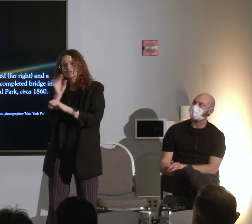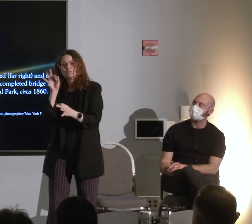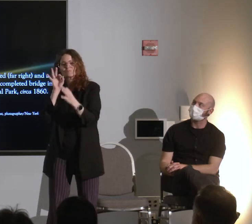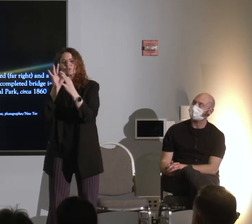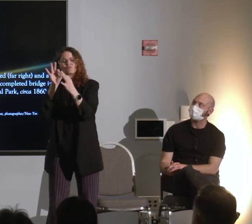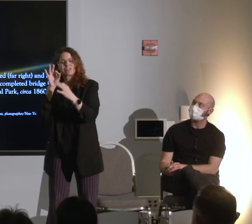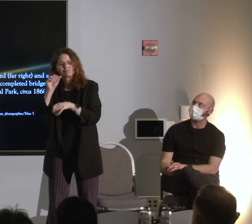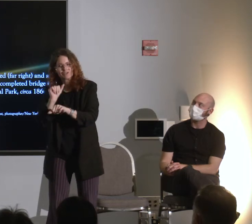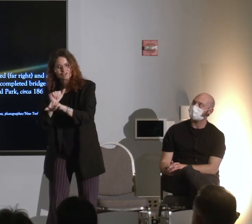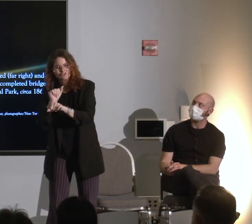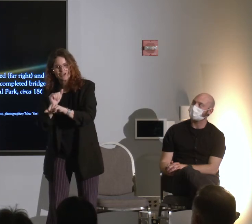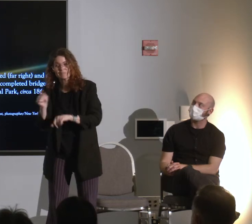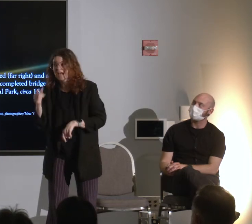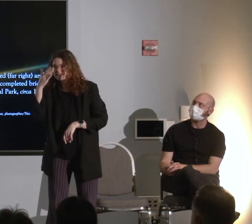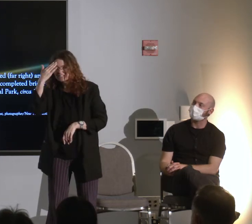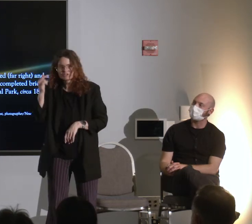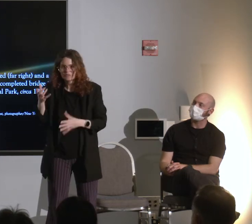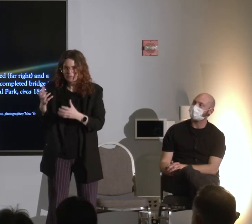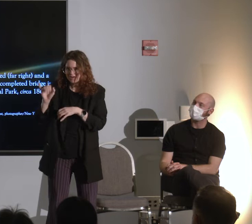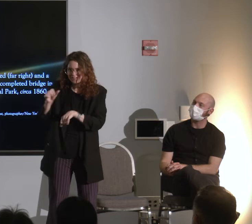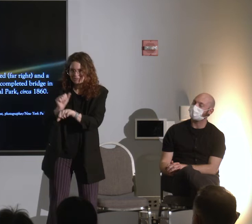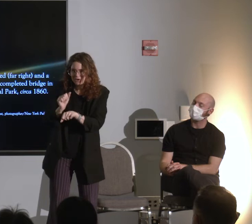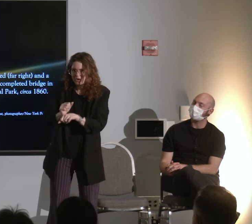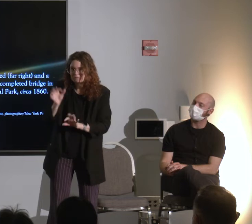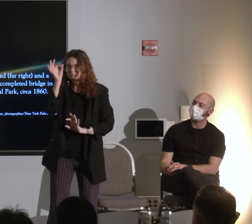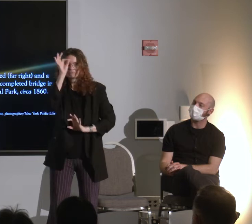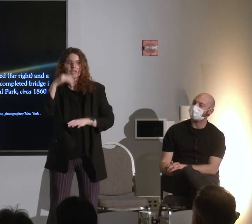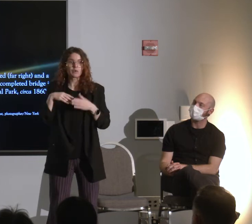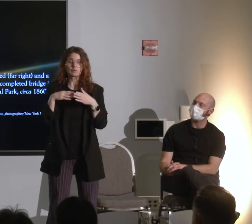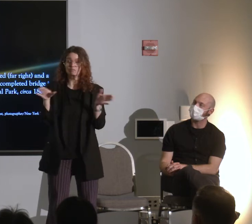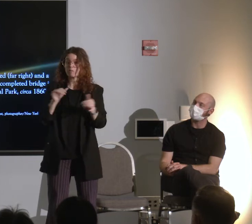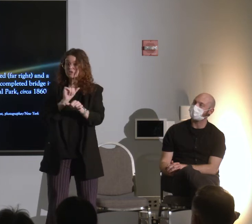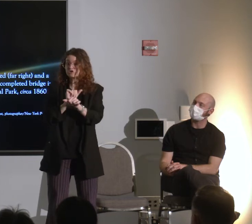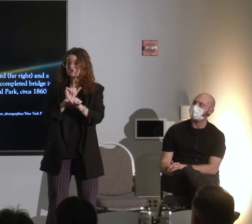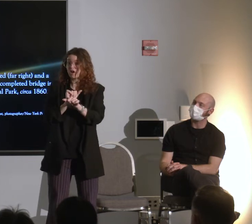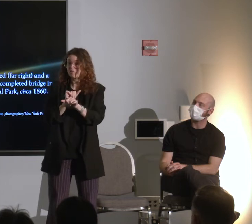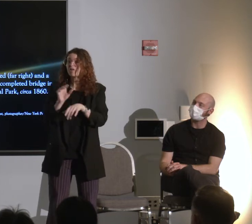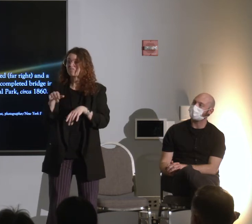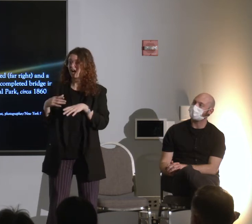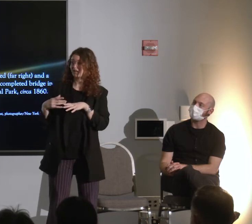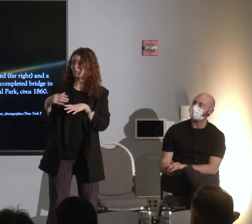one that he hadn't even known he wanted. It was a public duty that would prove to be anything but modest.